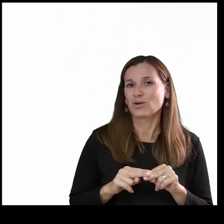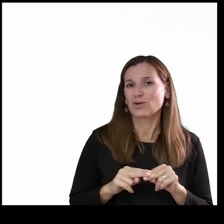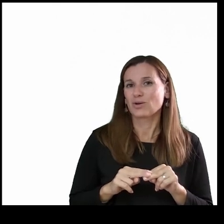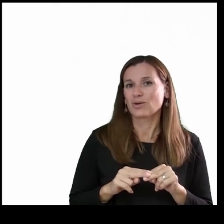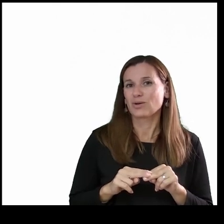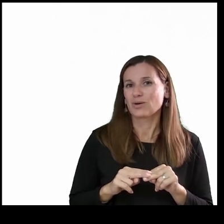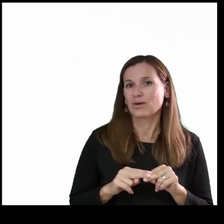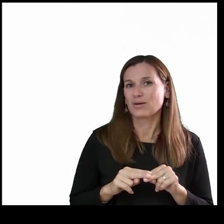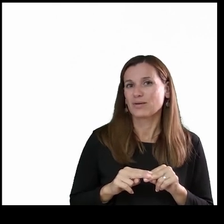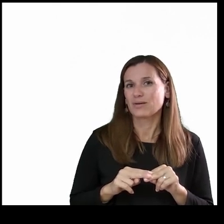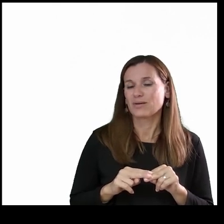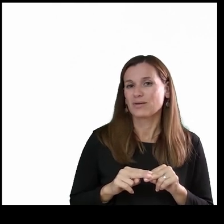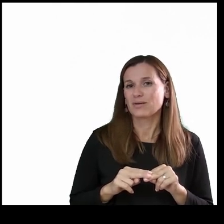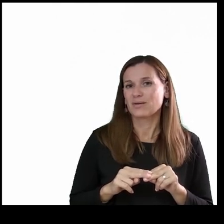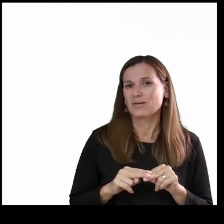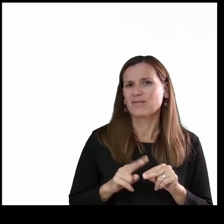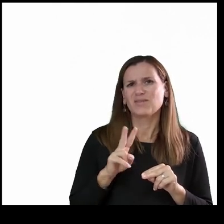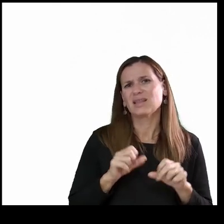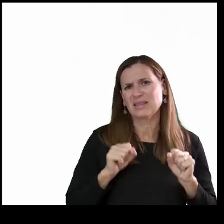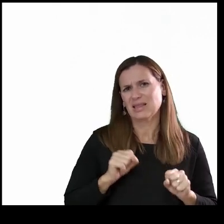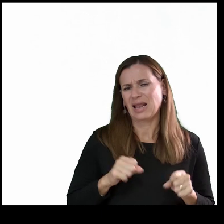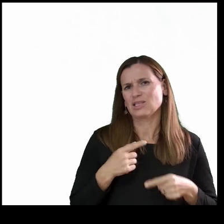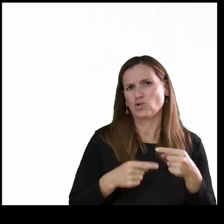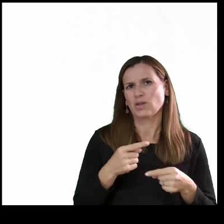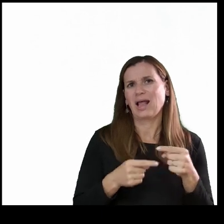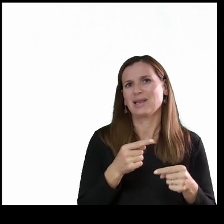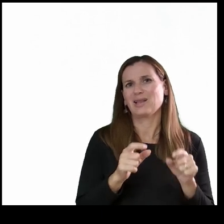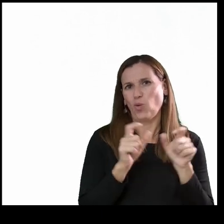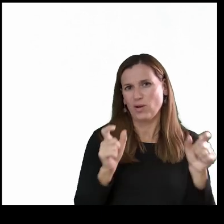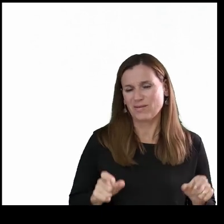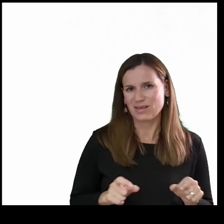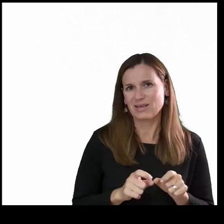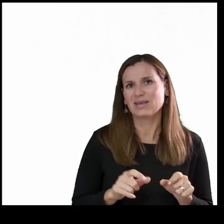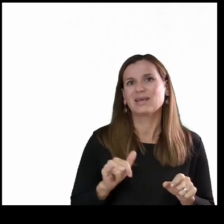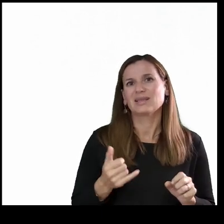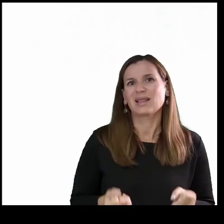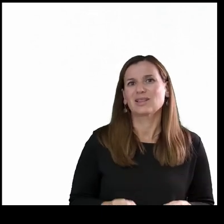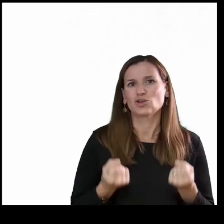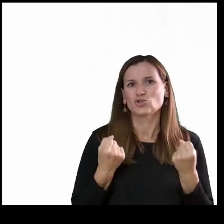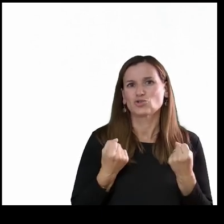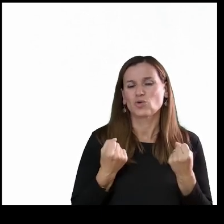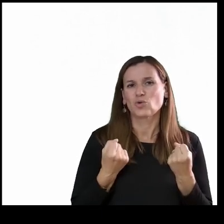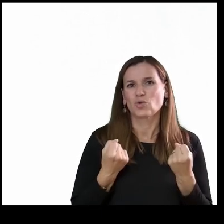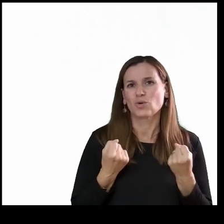in a traditional frame. And it's difficult to